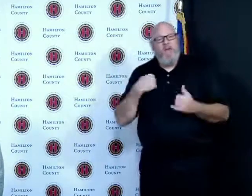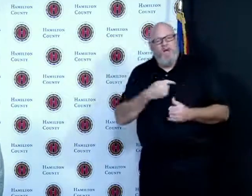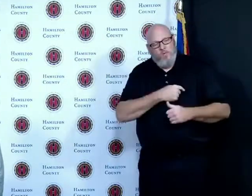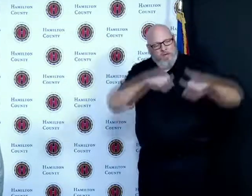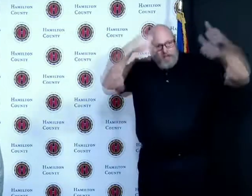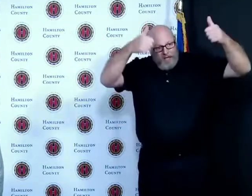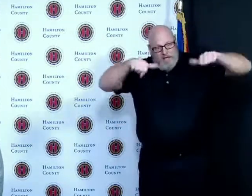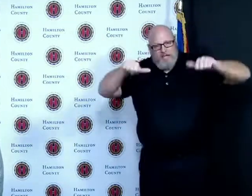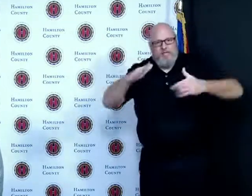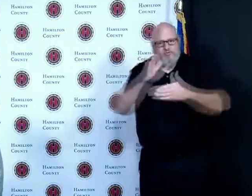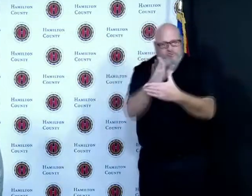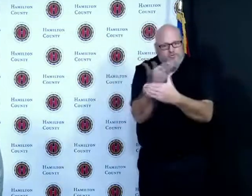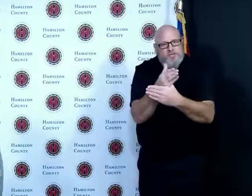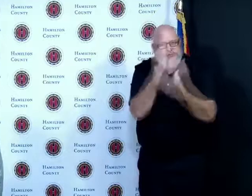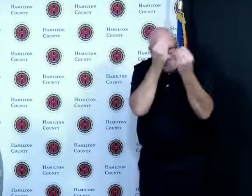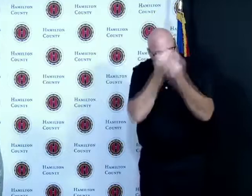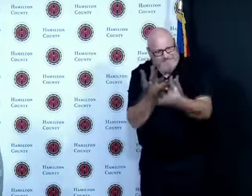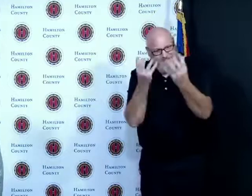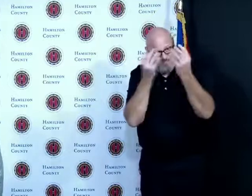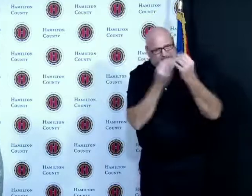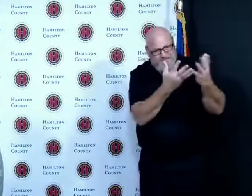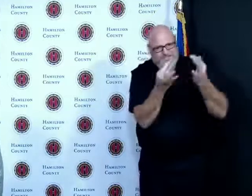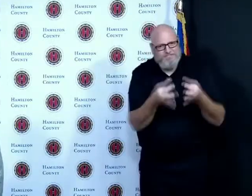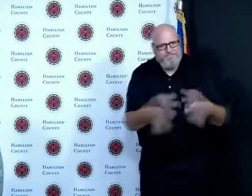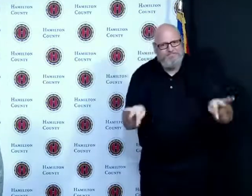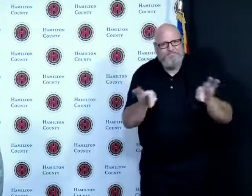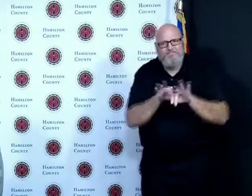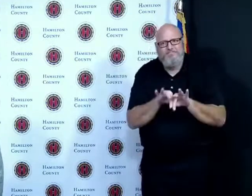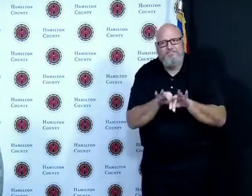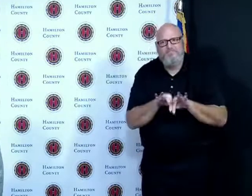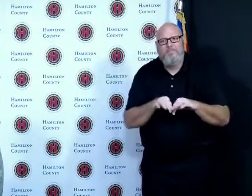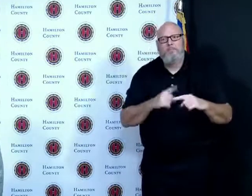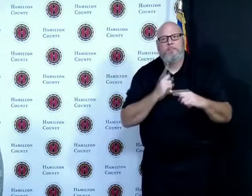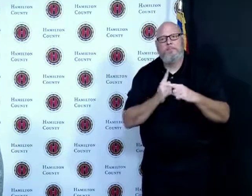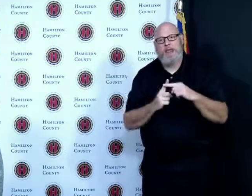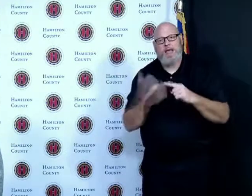and really utilizing all of the many networks that we are blessed in this country to have right now